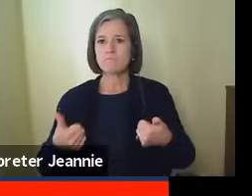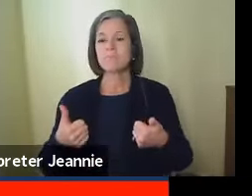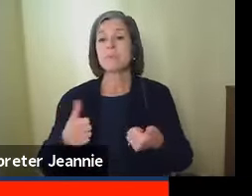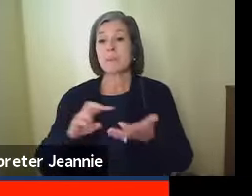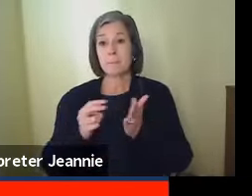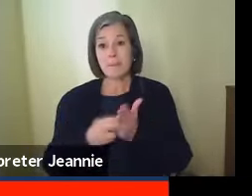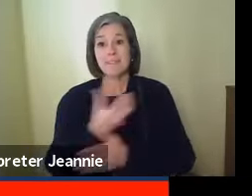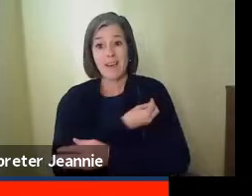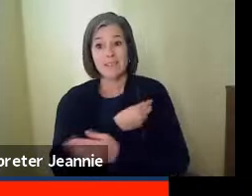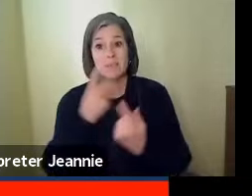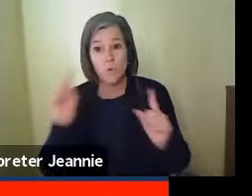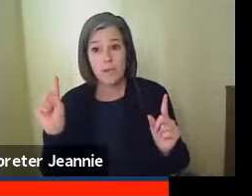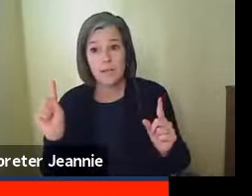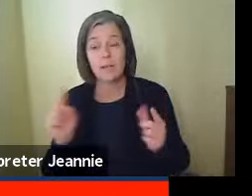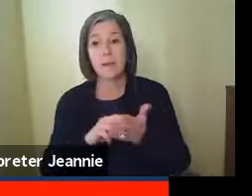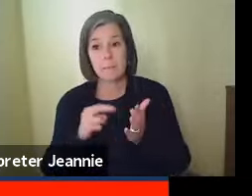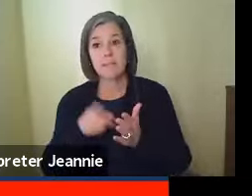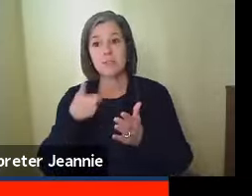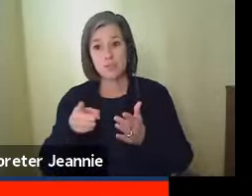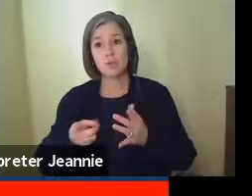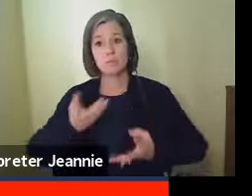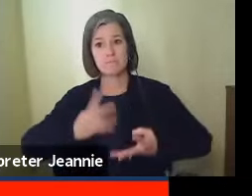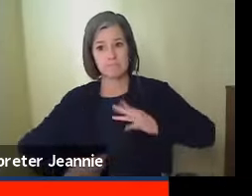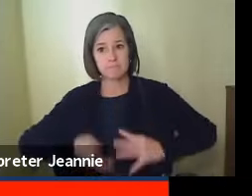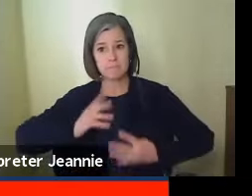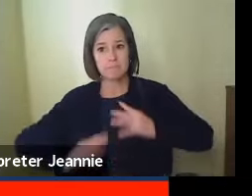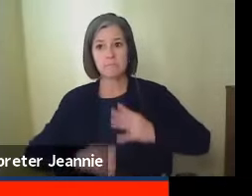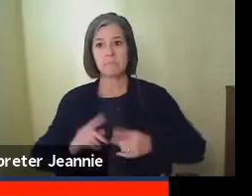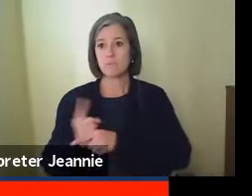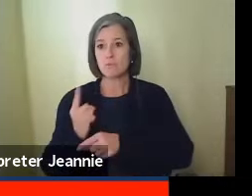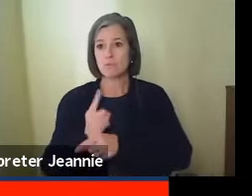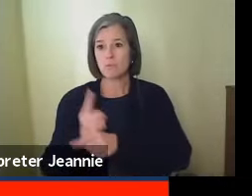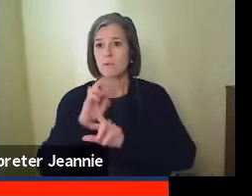That means that you are getting the kind of response with your immune system that you need